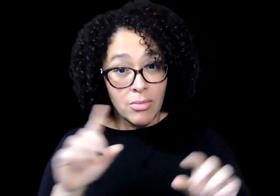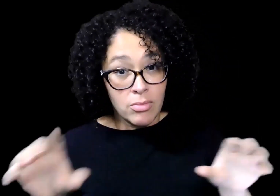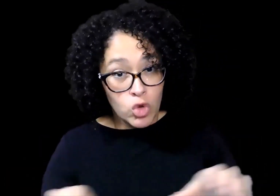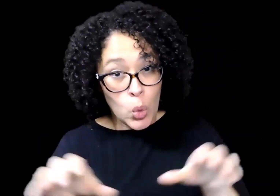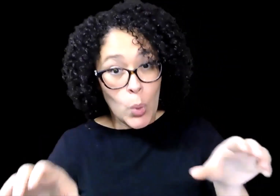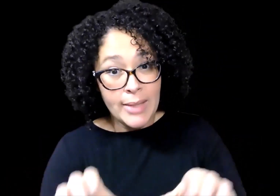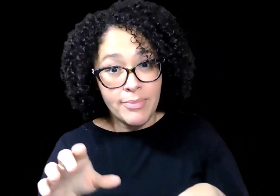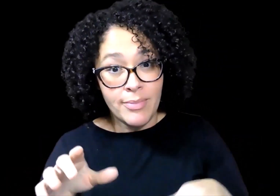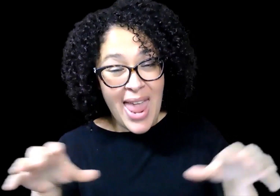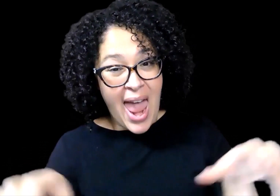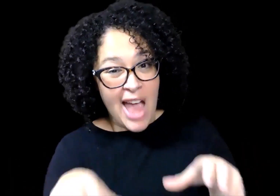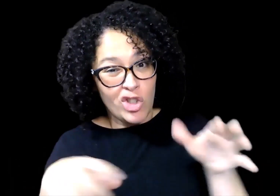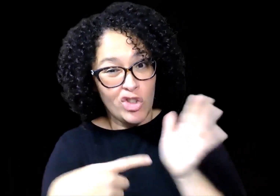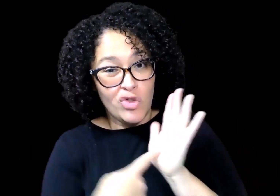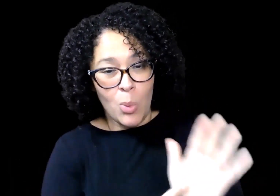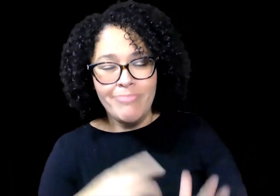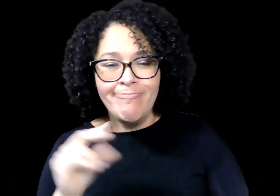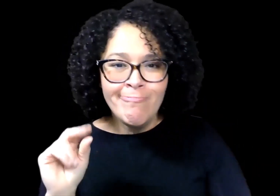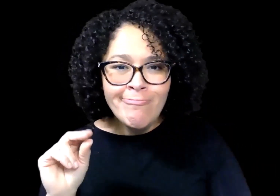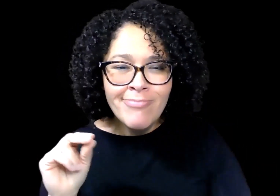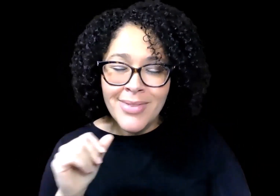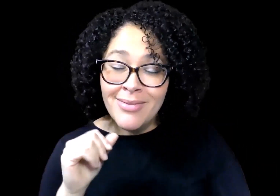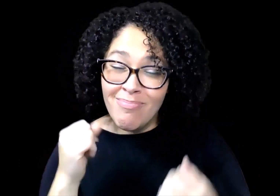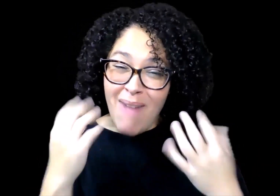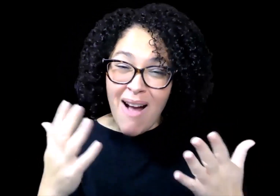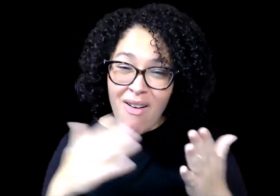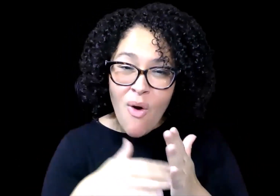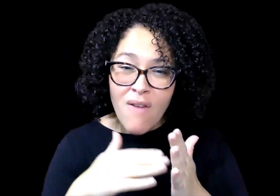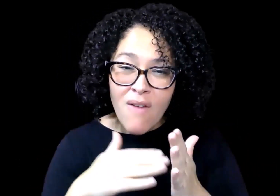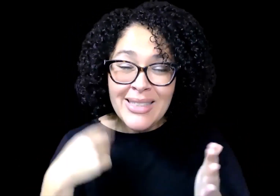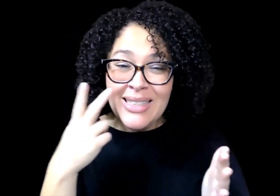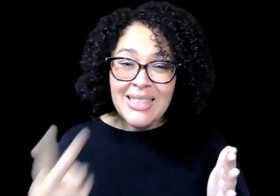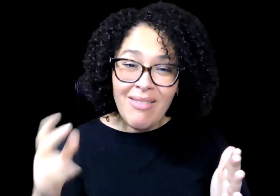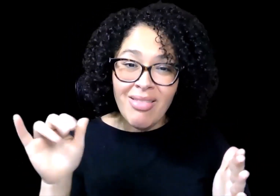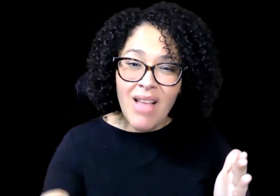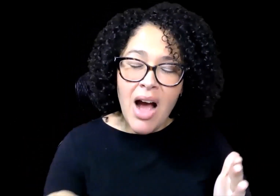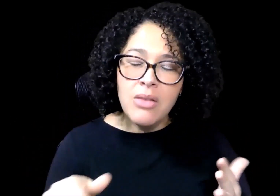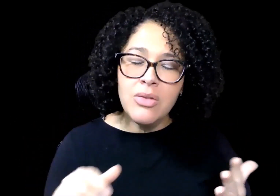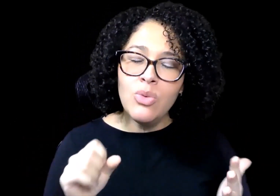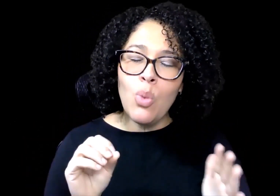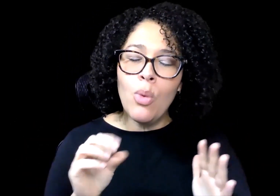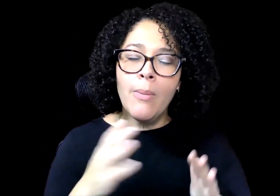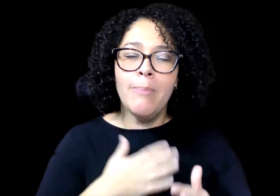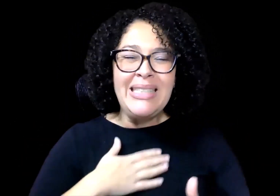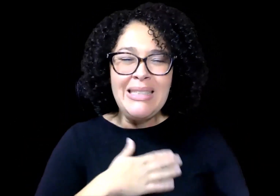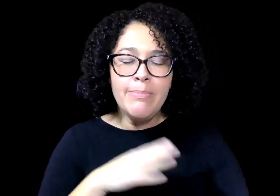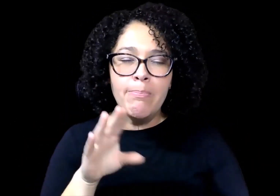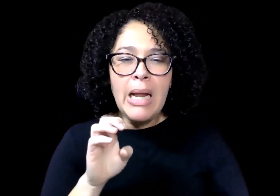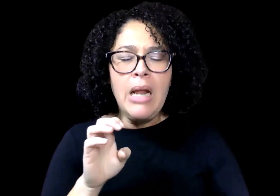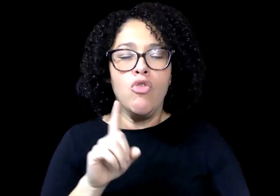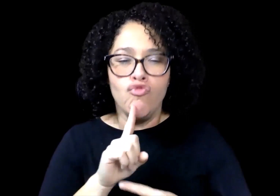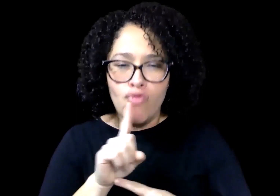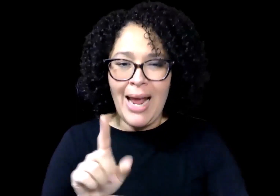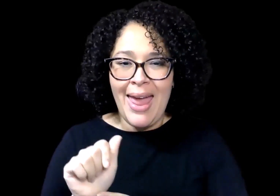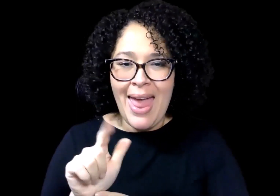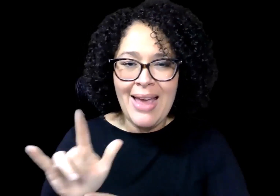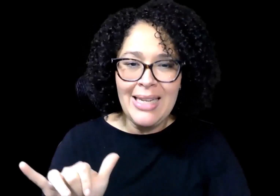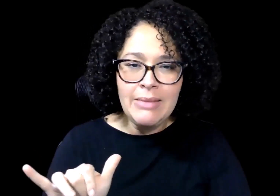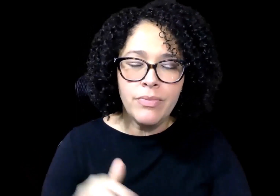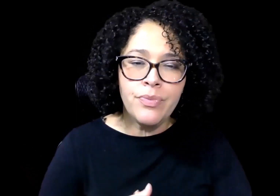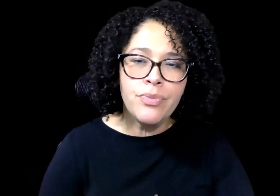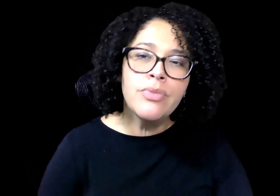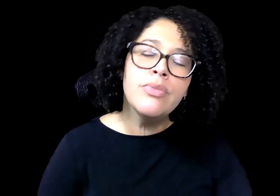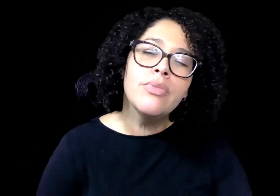I support you but do they do anything typically not we see that so often so please be a true ally